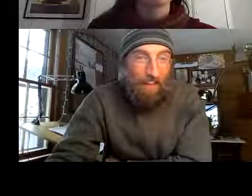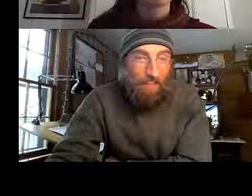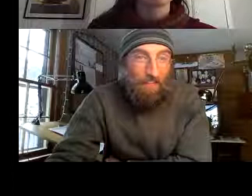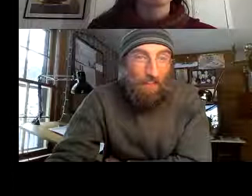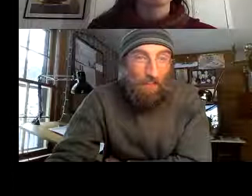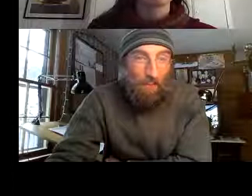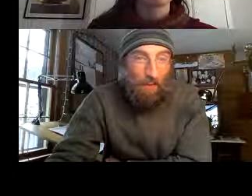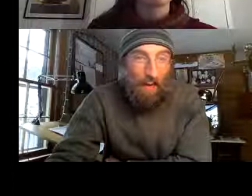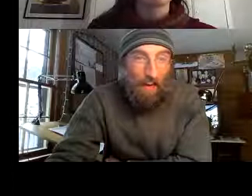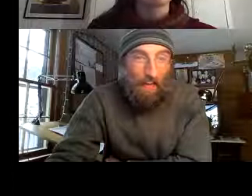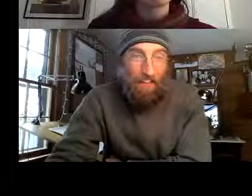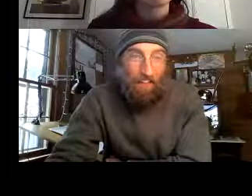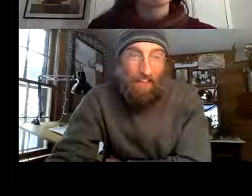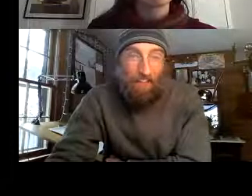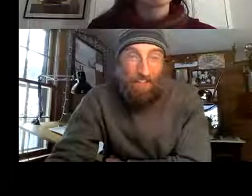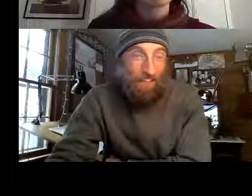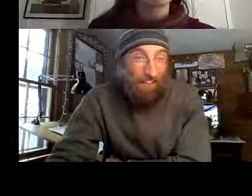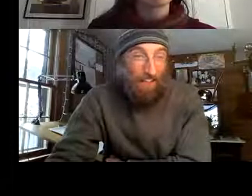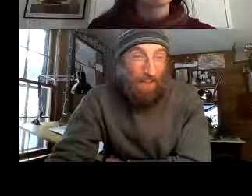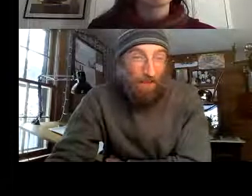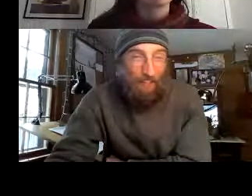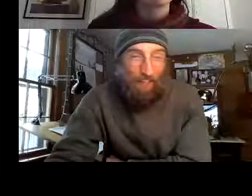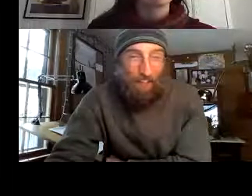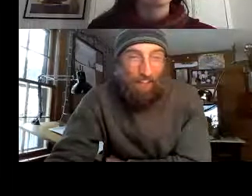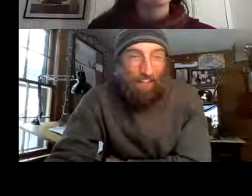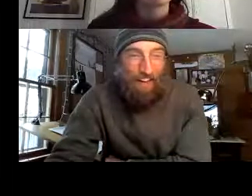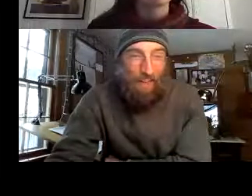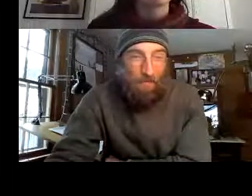guy, this stern looking guy who actually looks a little like my stick figure,